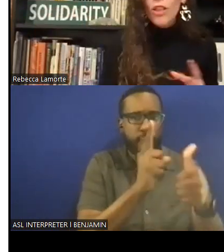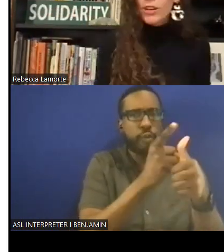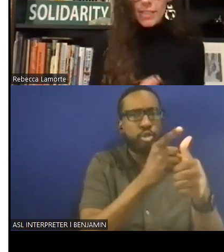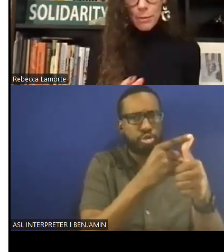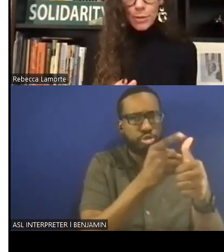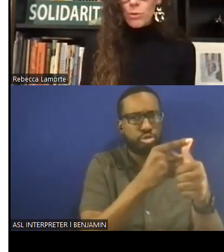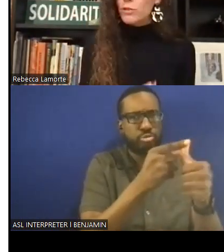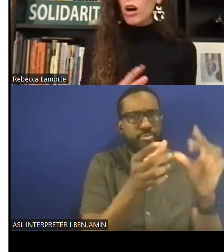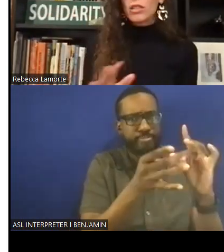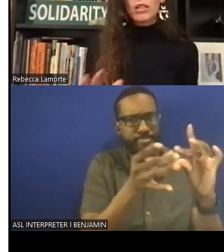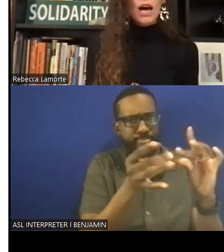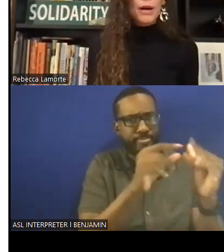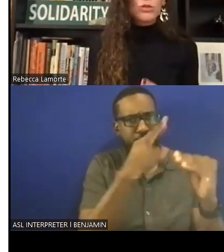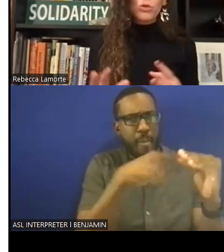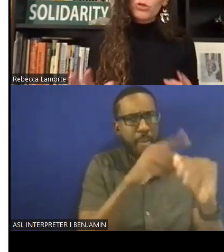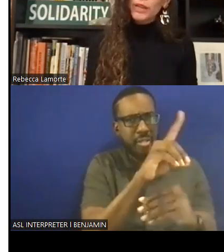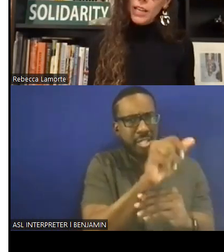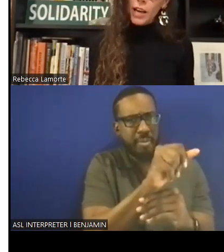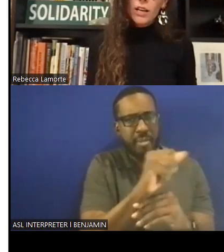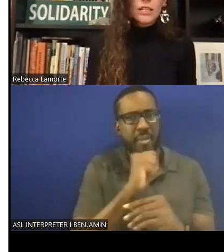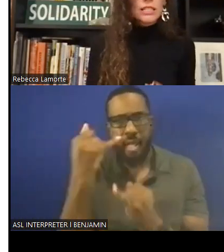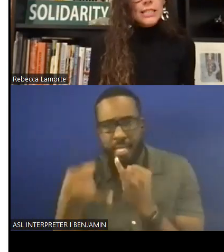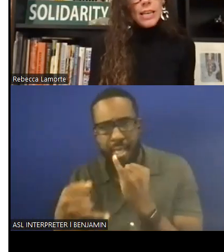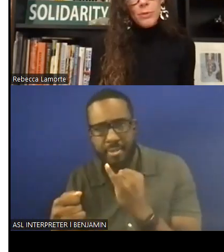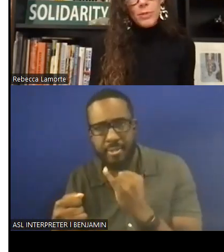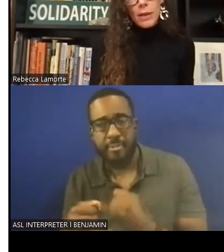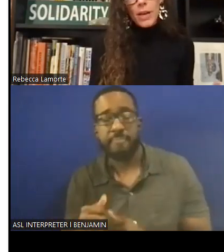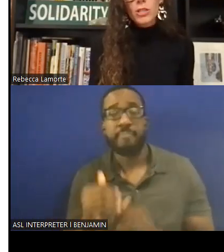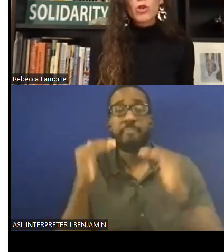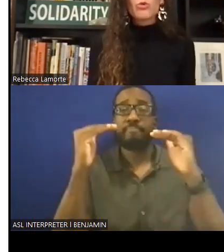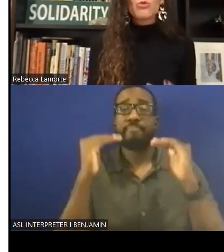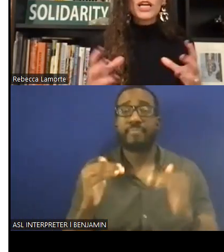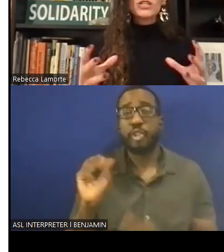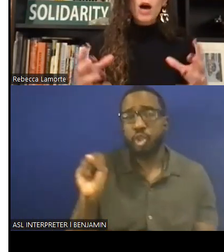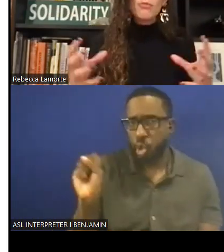Other examples, I've talked a lot about social media. Stacey Abrams' campaign did a great job